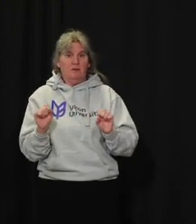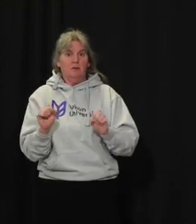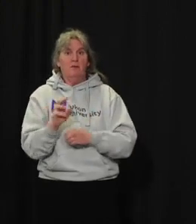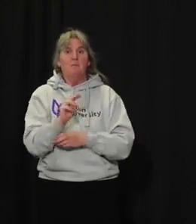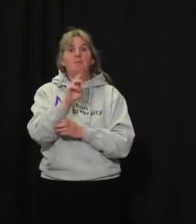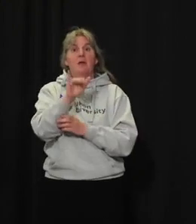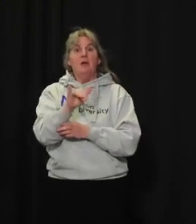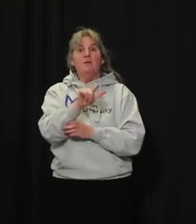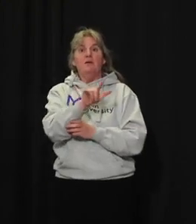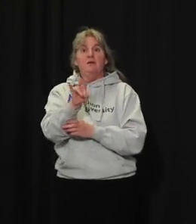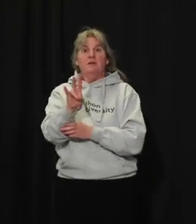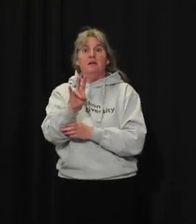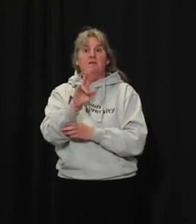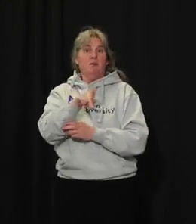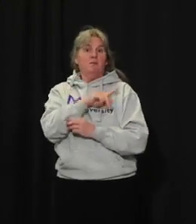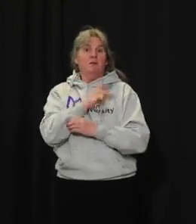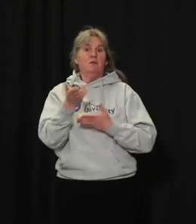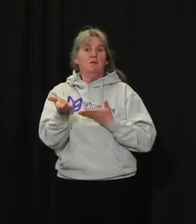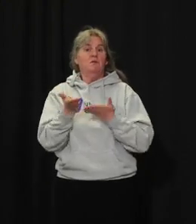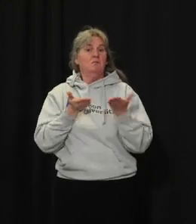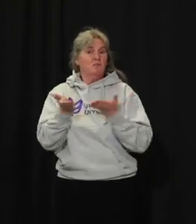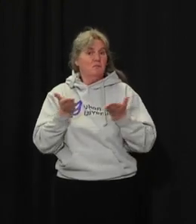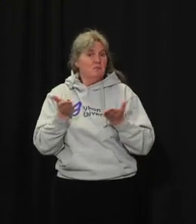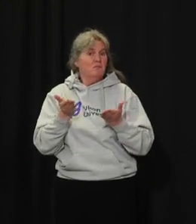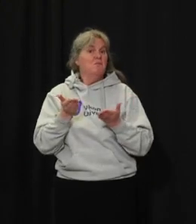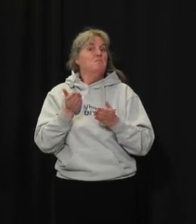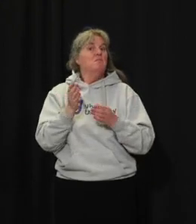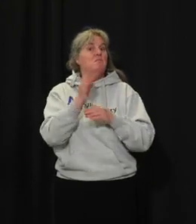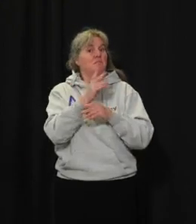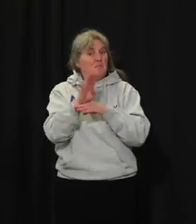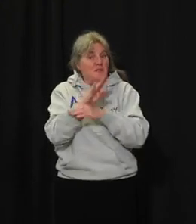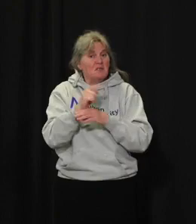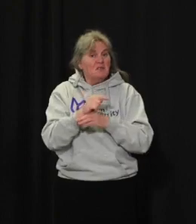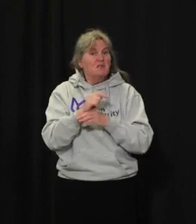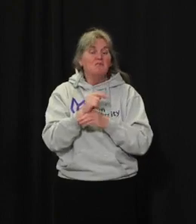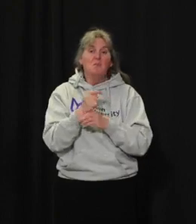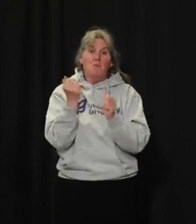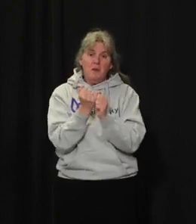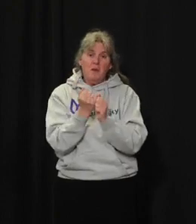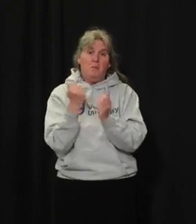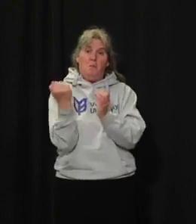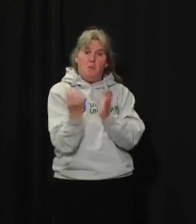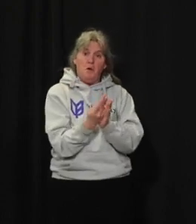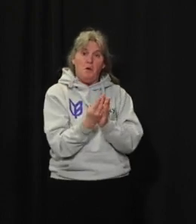So as of May 27th, personal care businesses with approved operational plans are able to